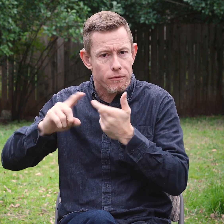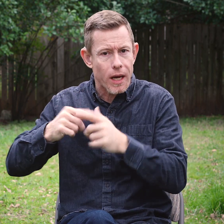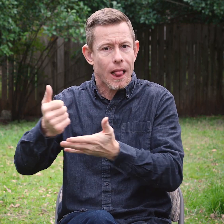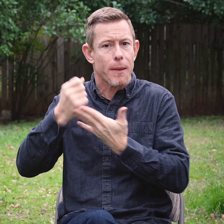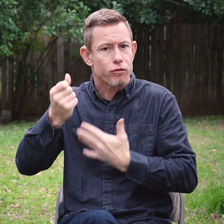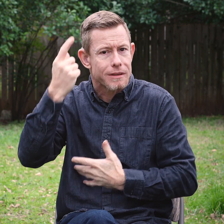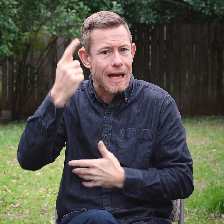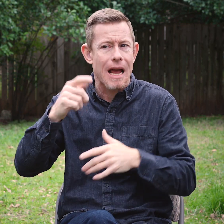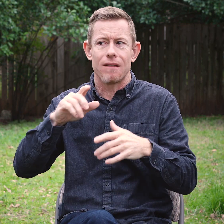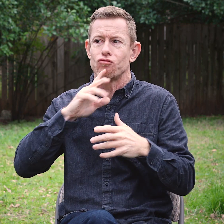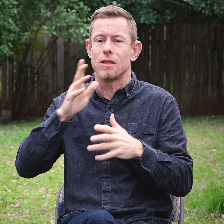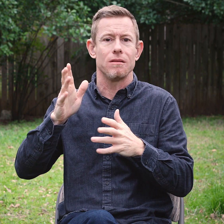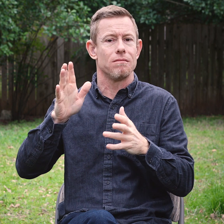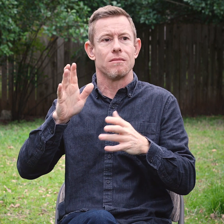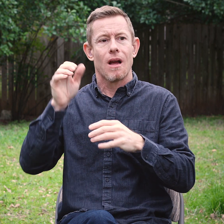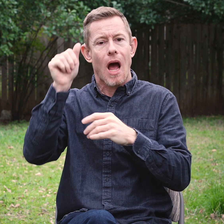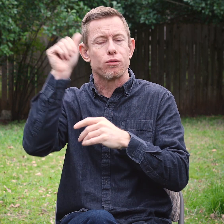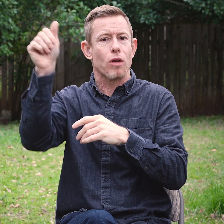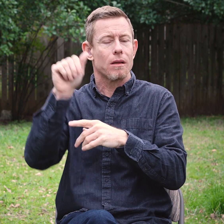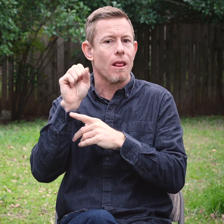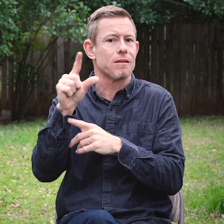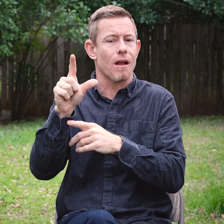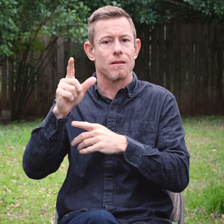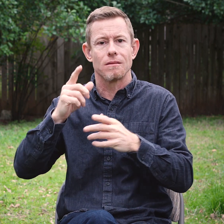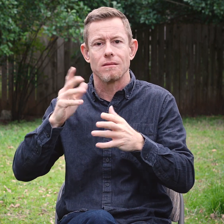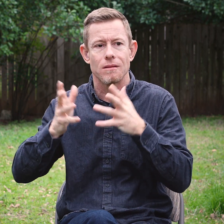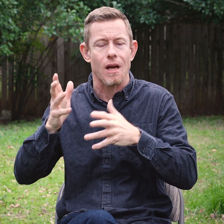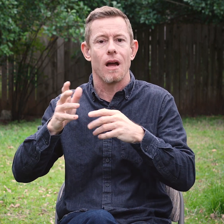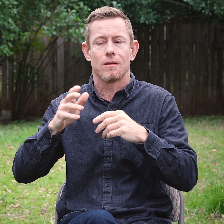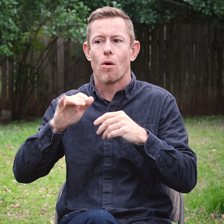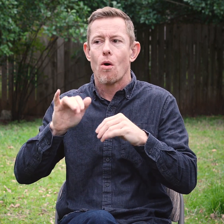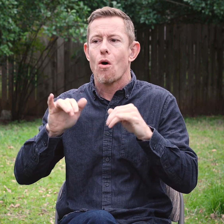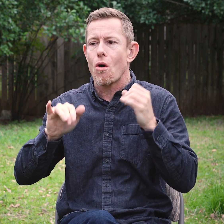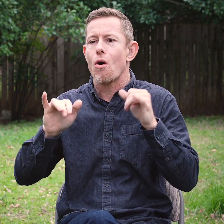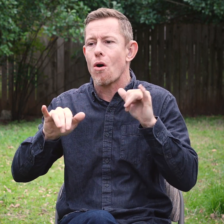Over time, a wonderful friend helped me understand more abstract concepts expressed in ASL.